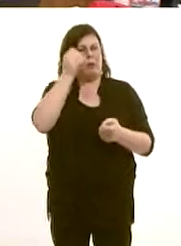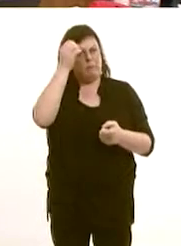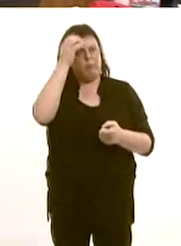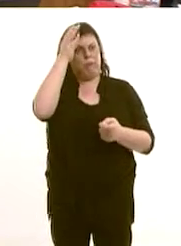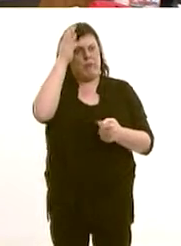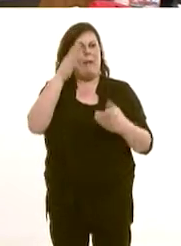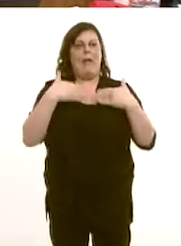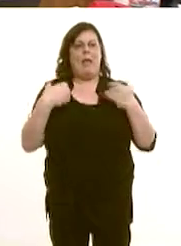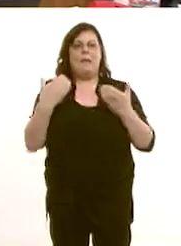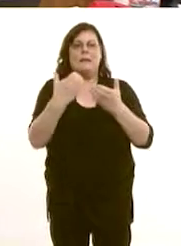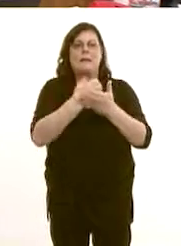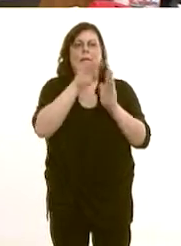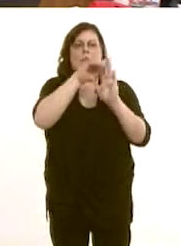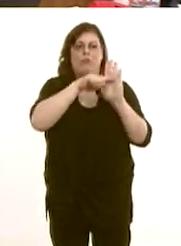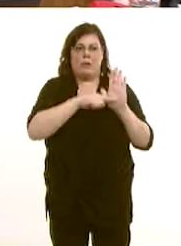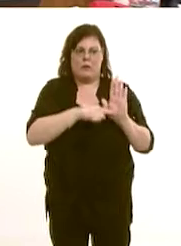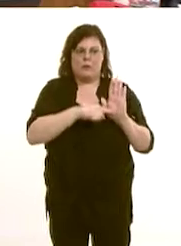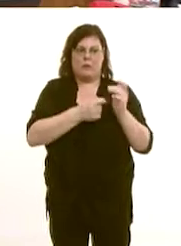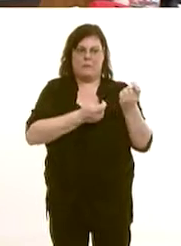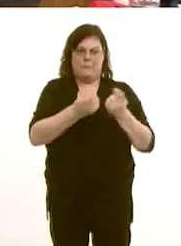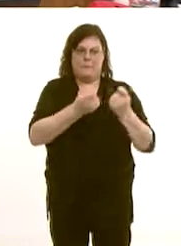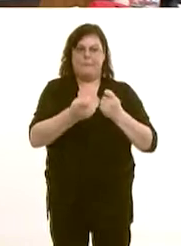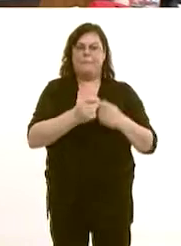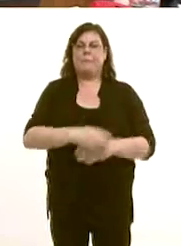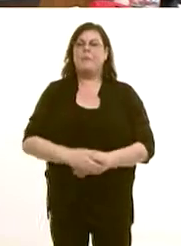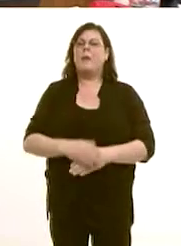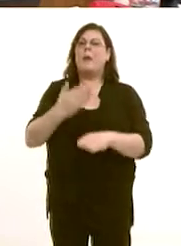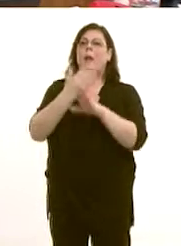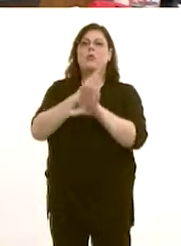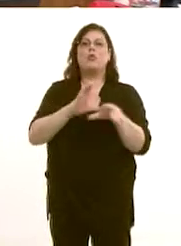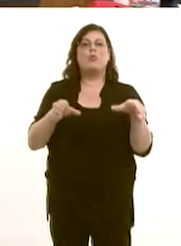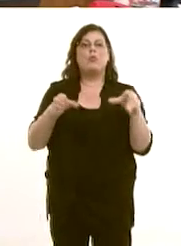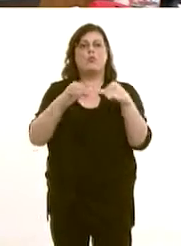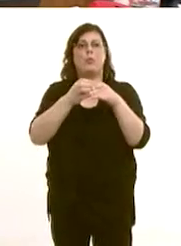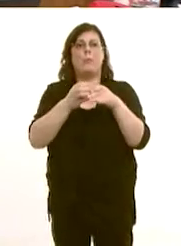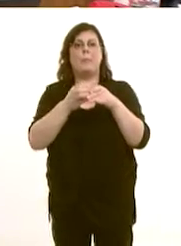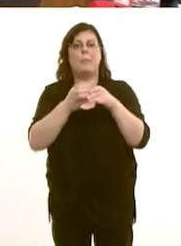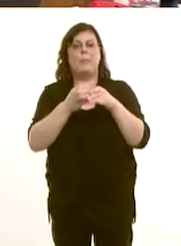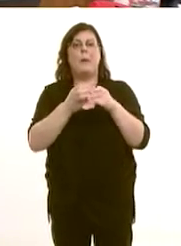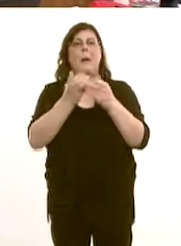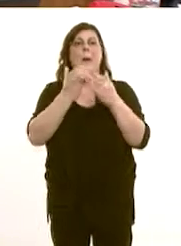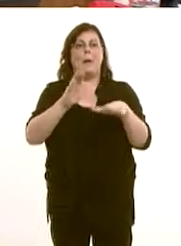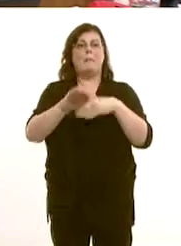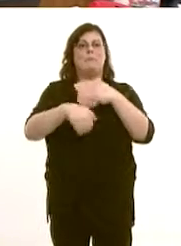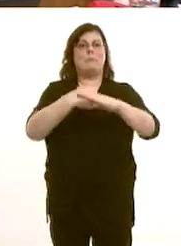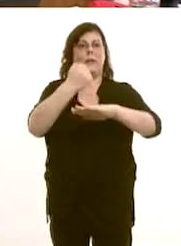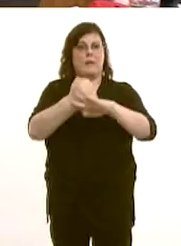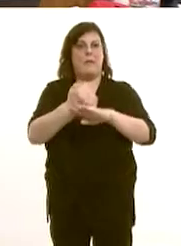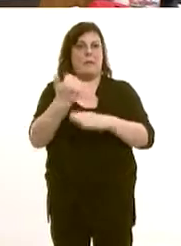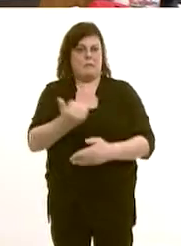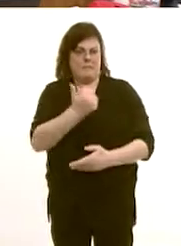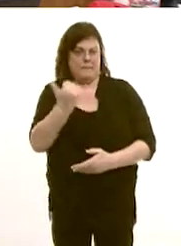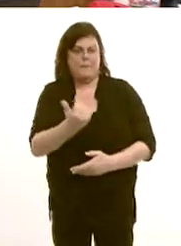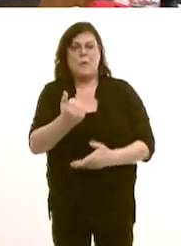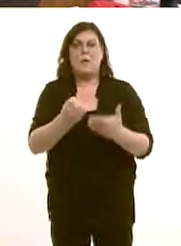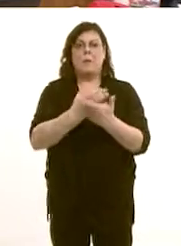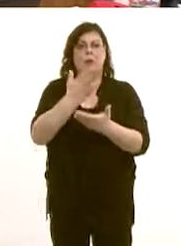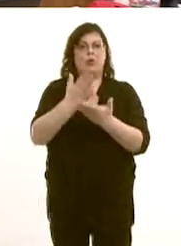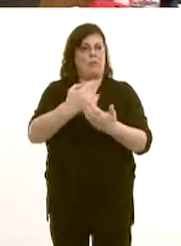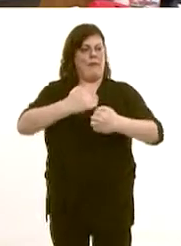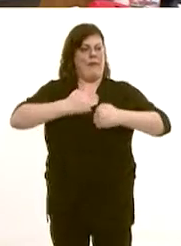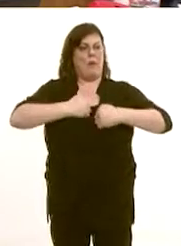An action group has been established in order to ensure that our guidelines are appropriate